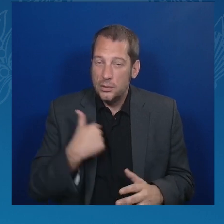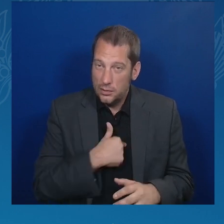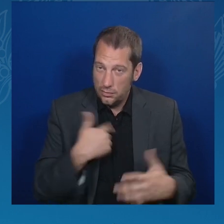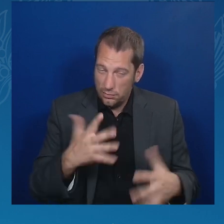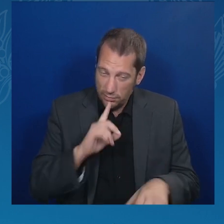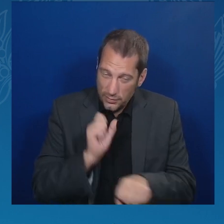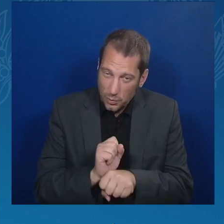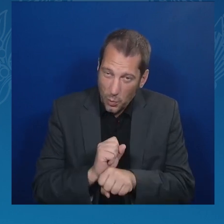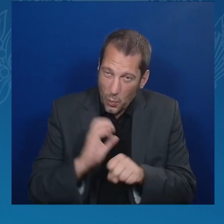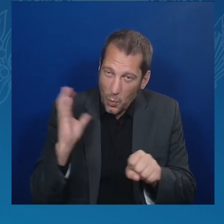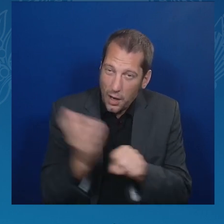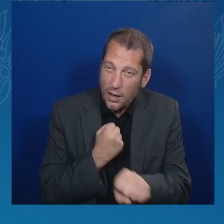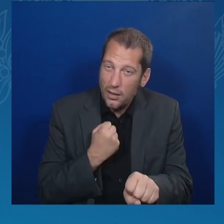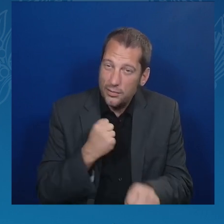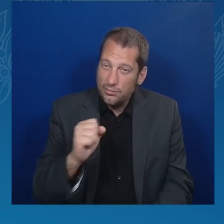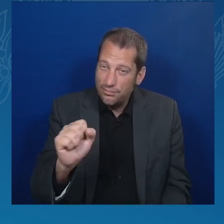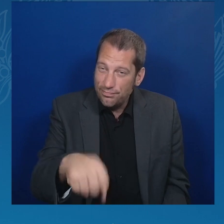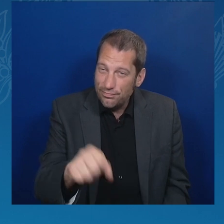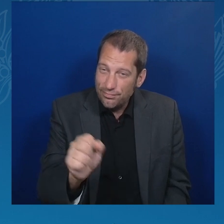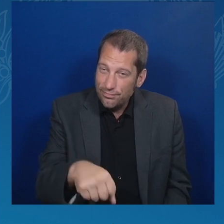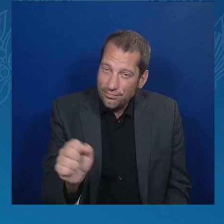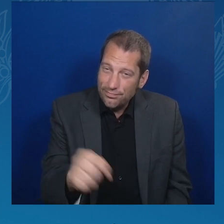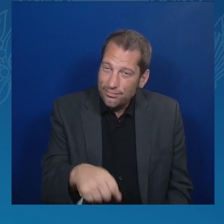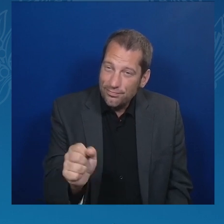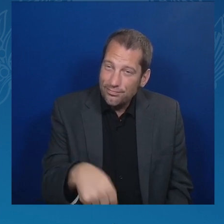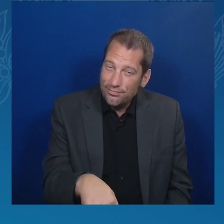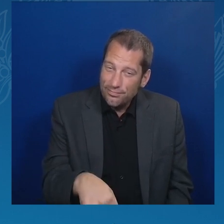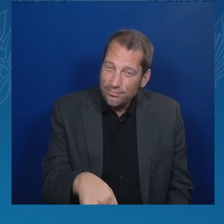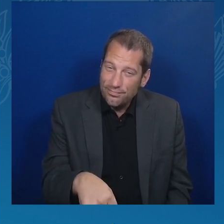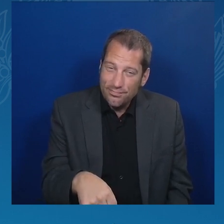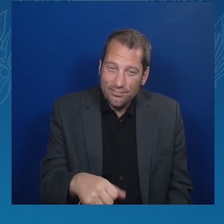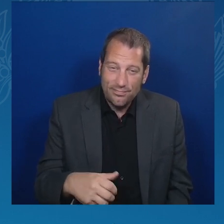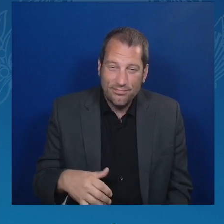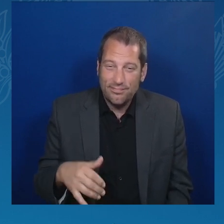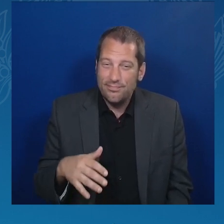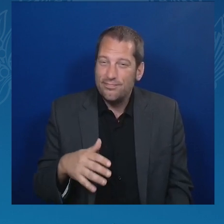The best ever wage increase, and she celebrated with us.